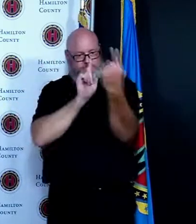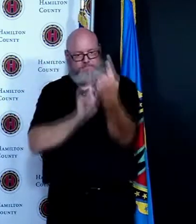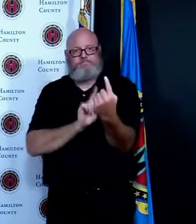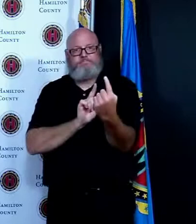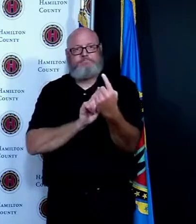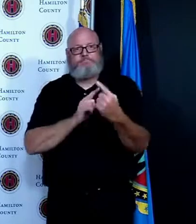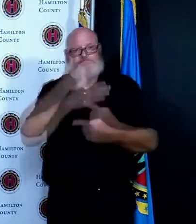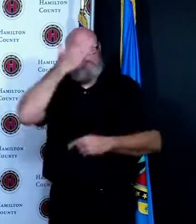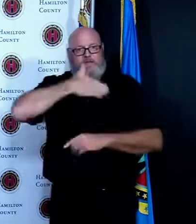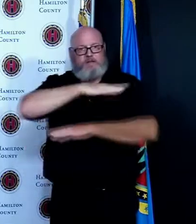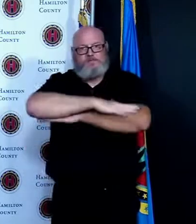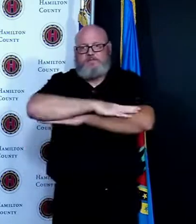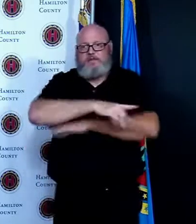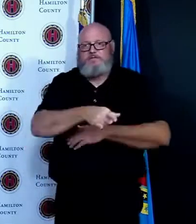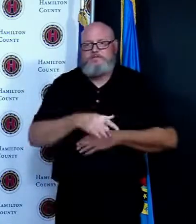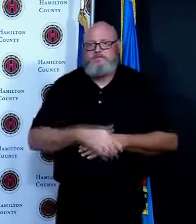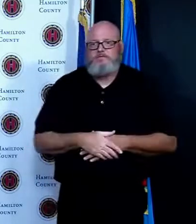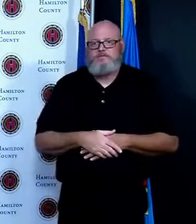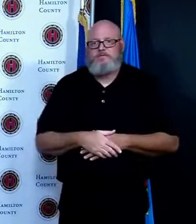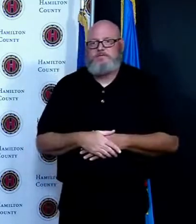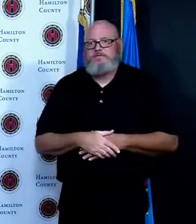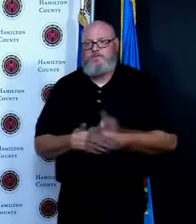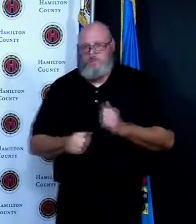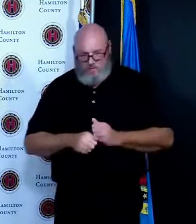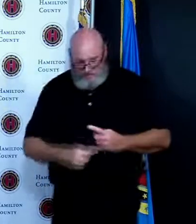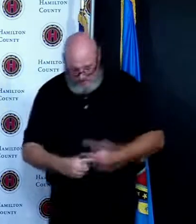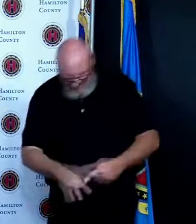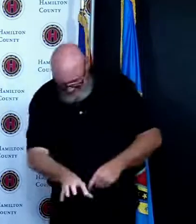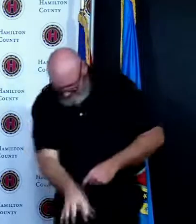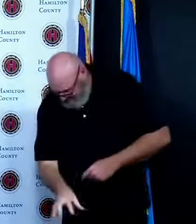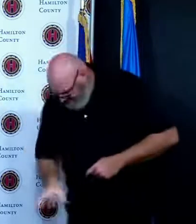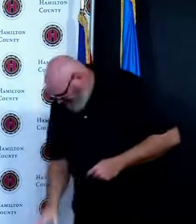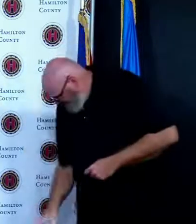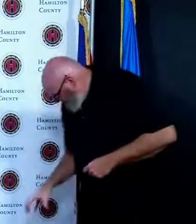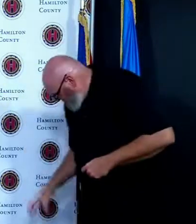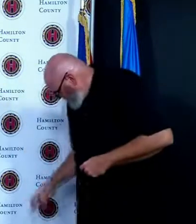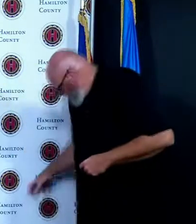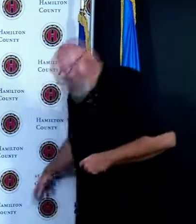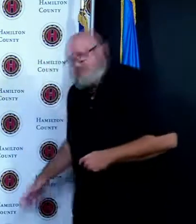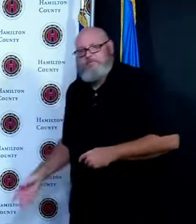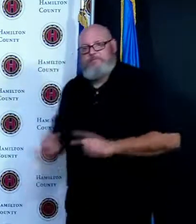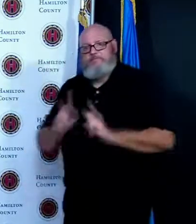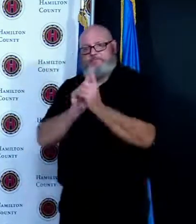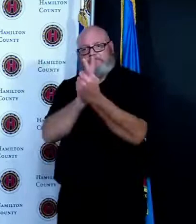and distancing markers and that was all thanks to our team at public facilities and those are